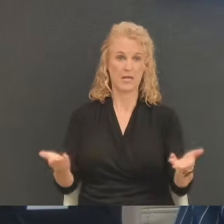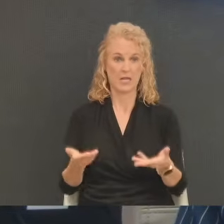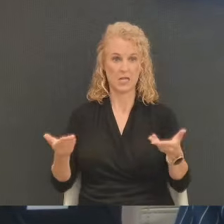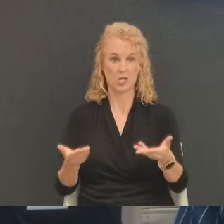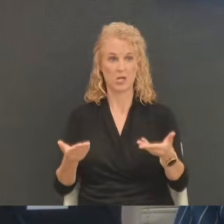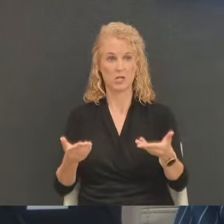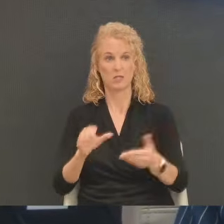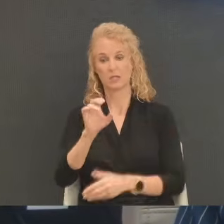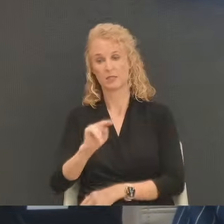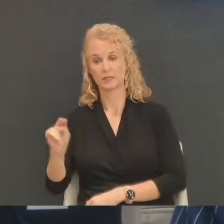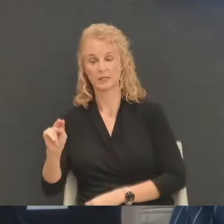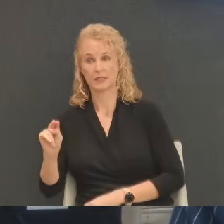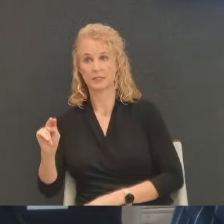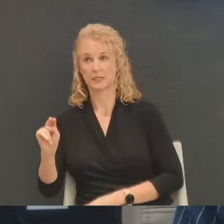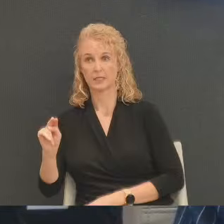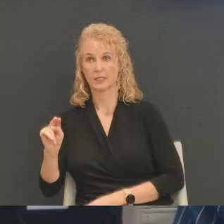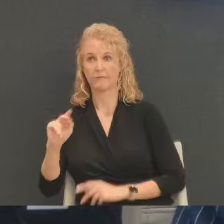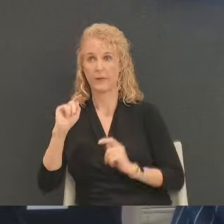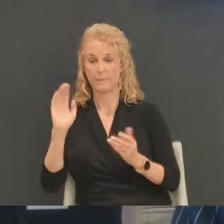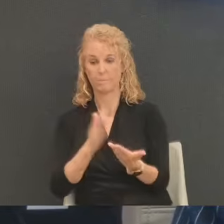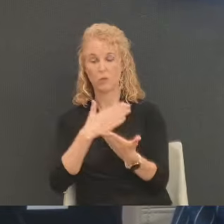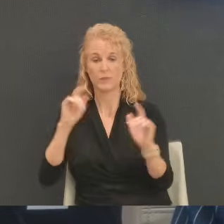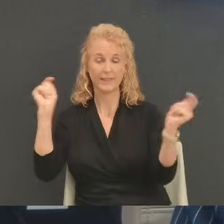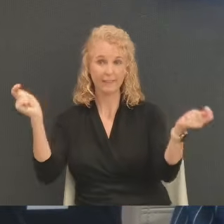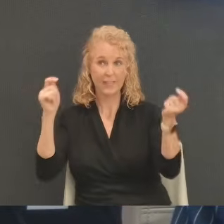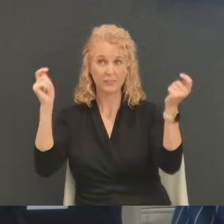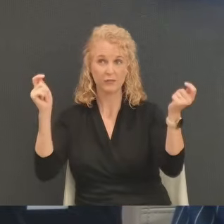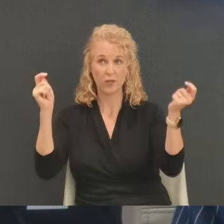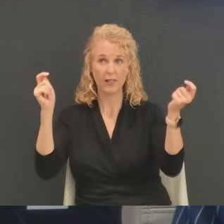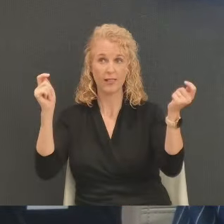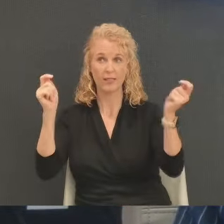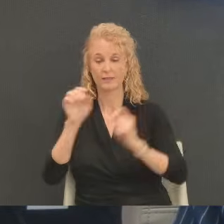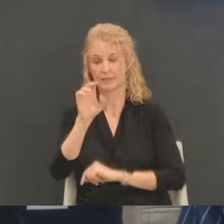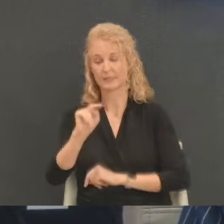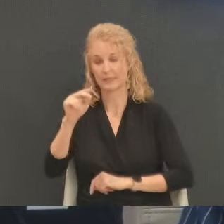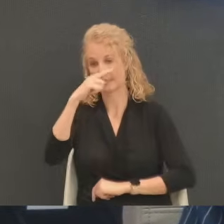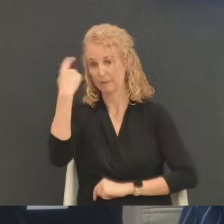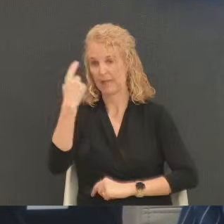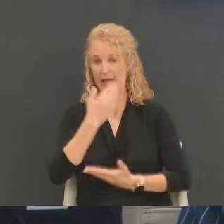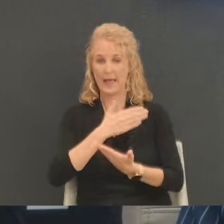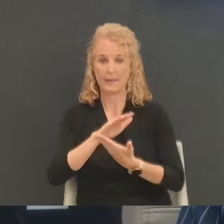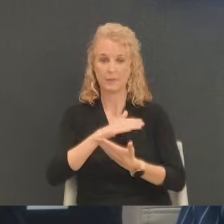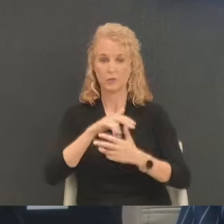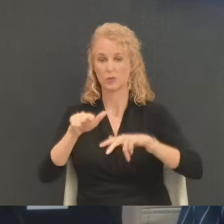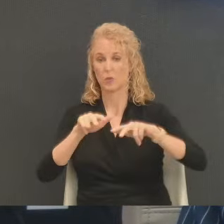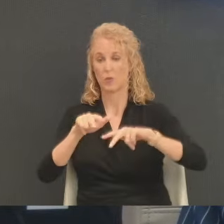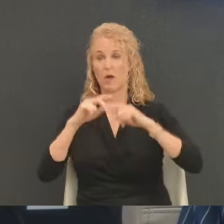Cincinnati music festival happening, Cincinnati Black Music Walk of Fame. And usually when we